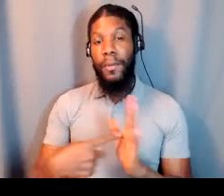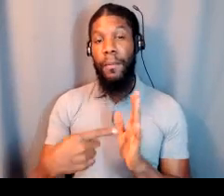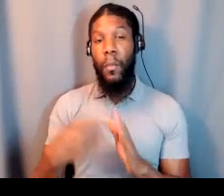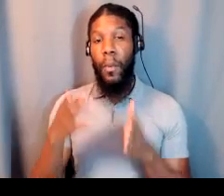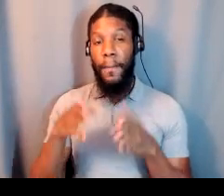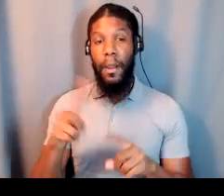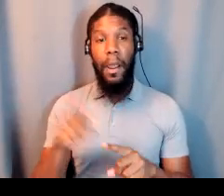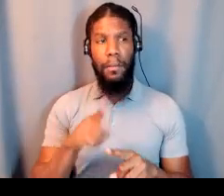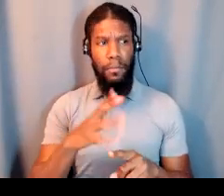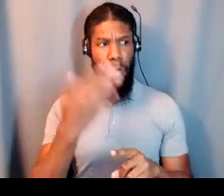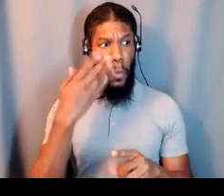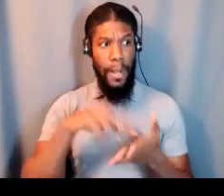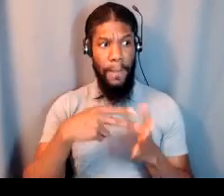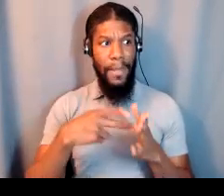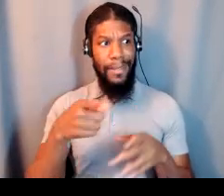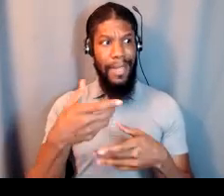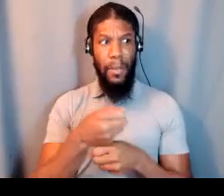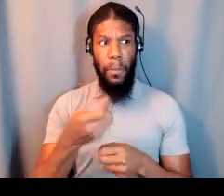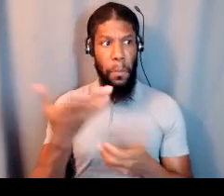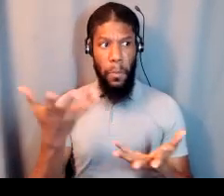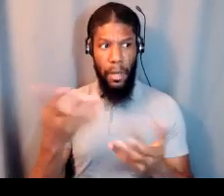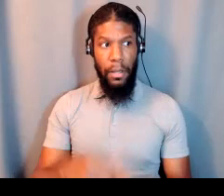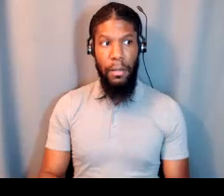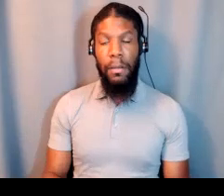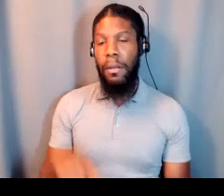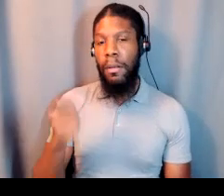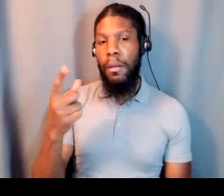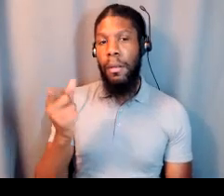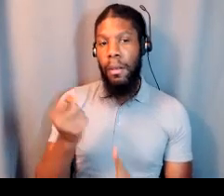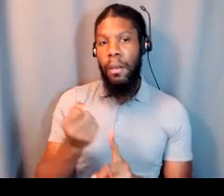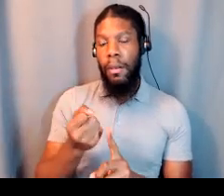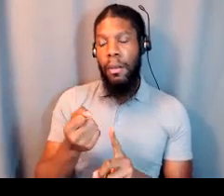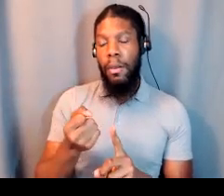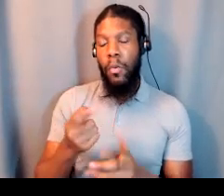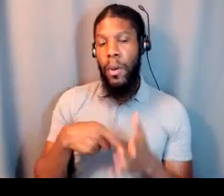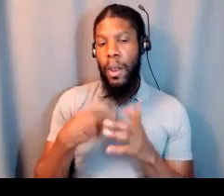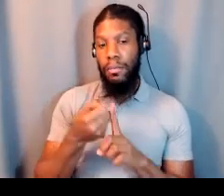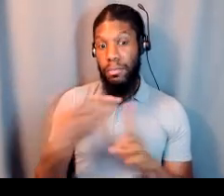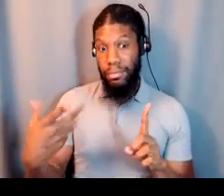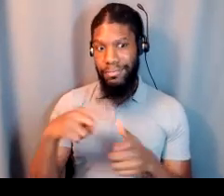It s a small question referencing an acronym that was not preceded by the full name of an organization, but it reminds the student